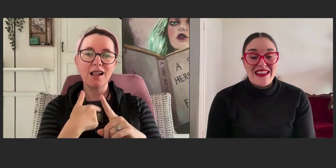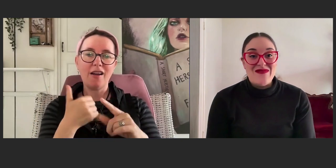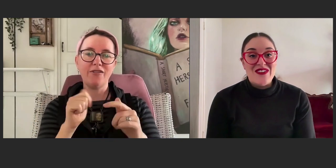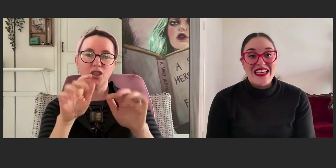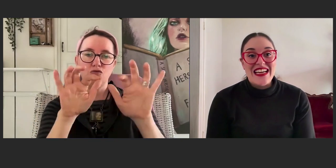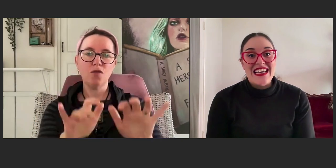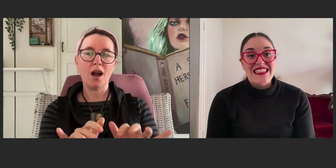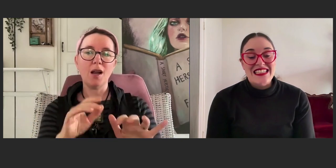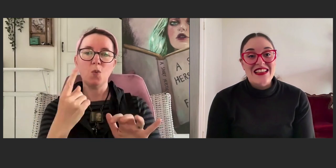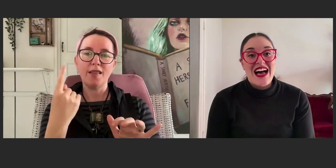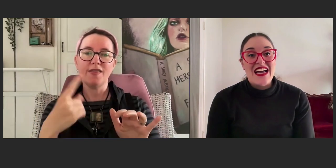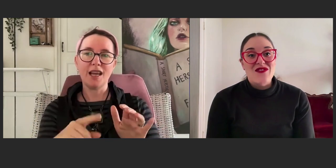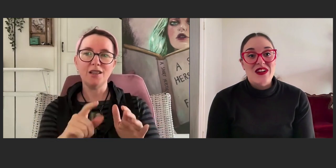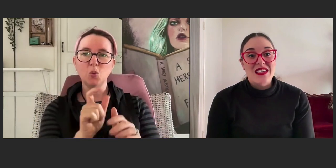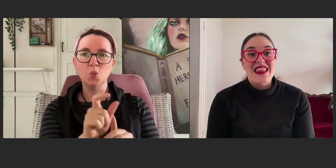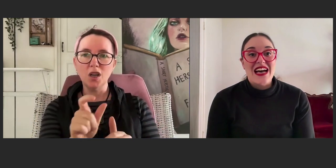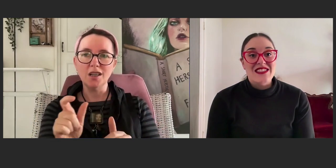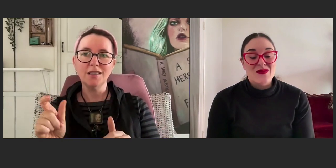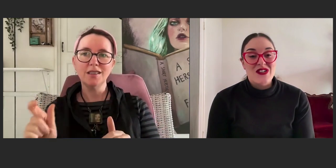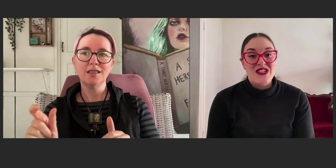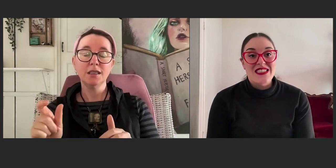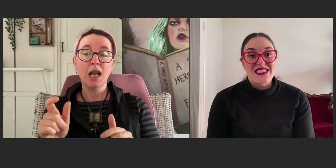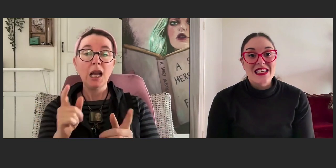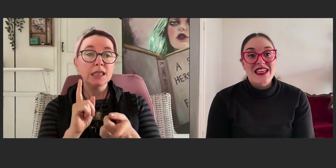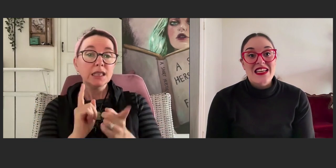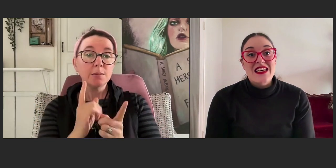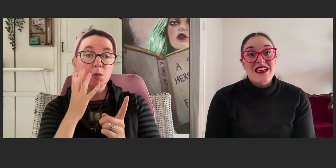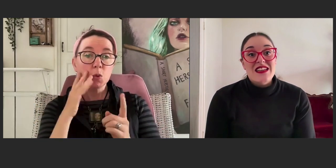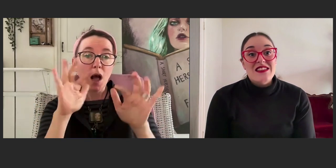in the morning until I had written a thousand words.